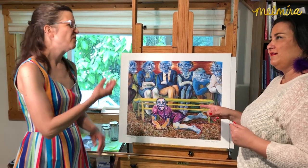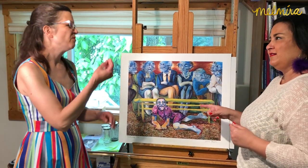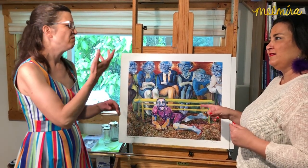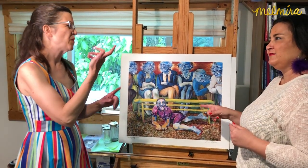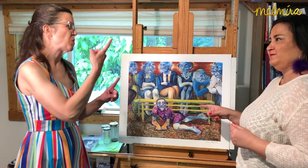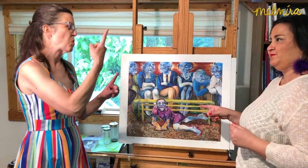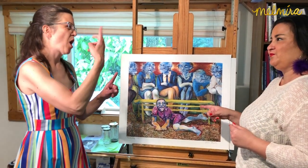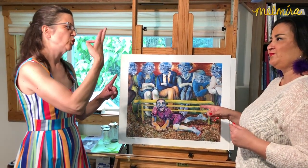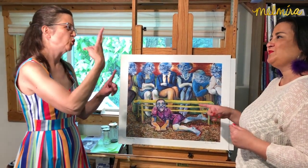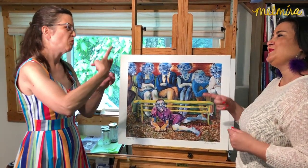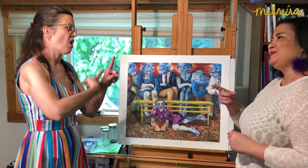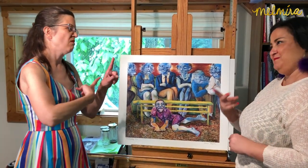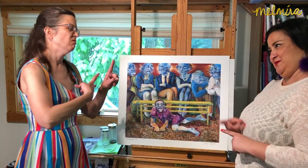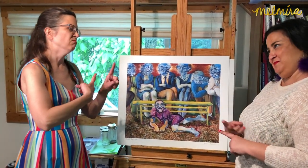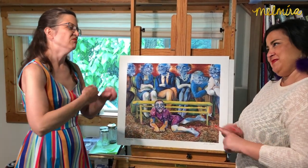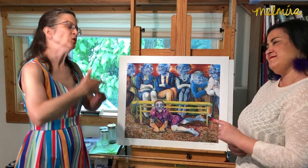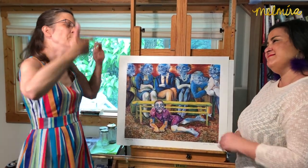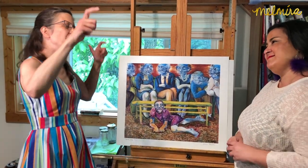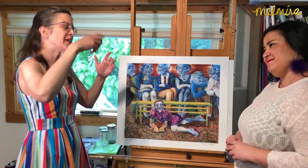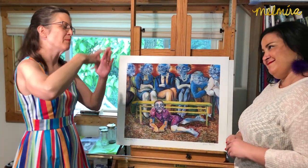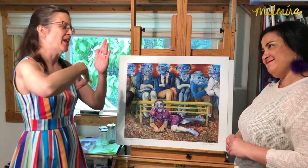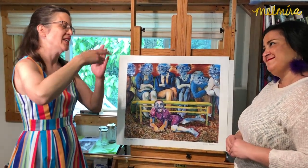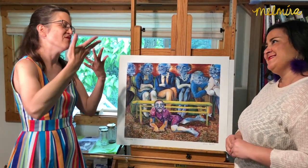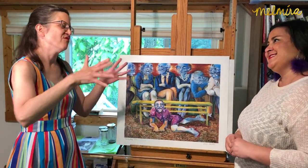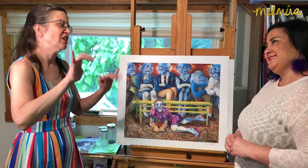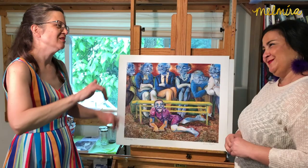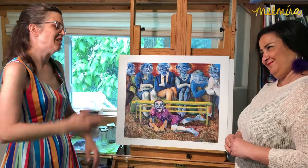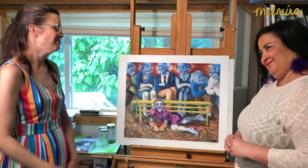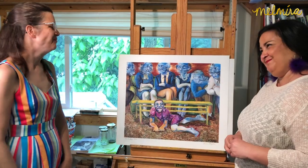One or two months. It's a big painting to finish.